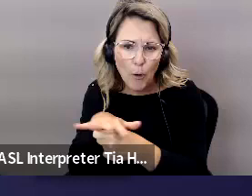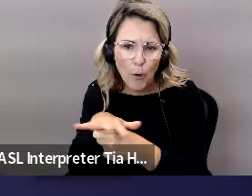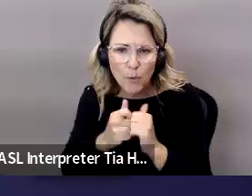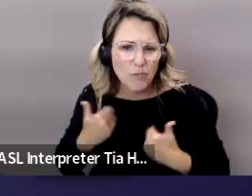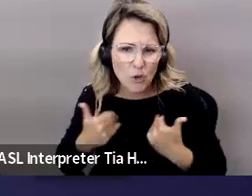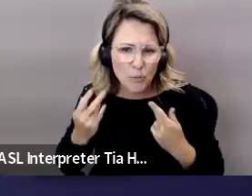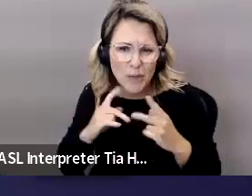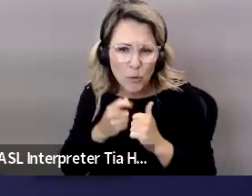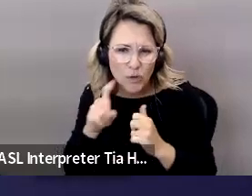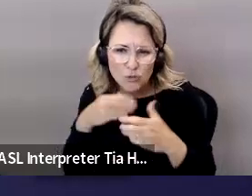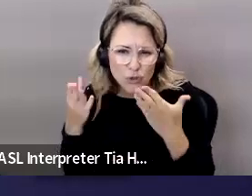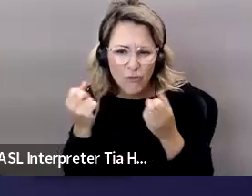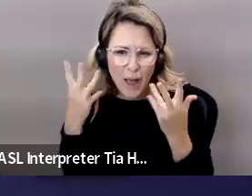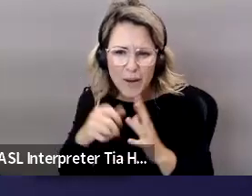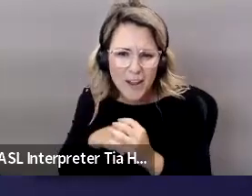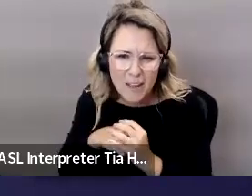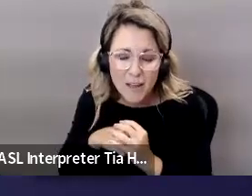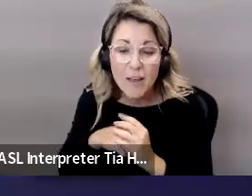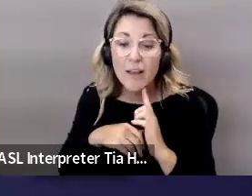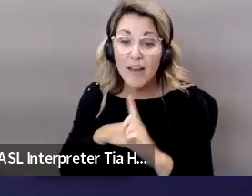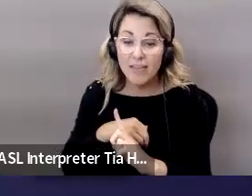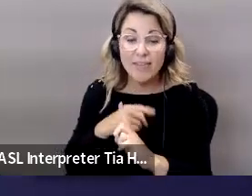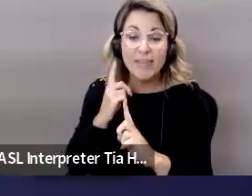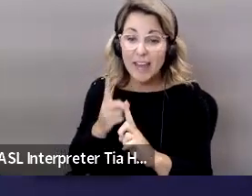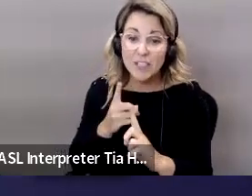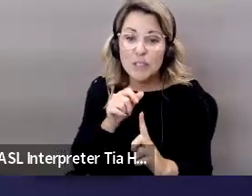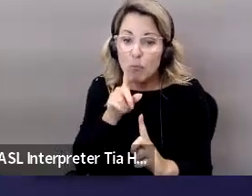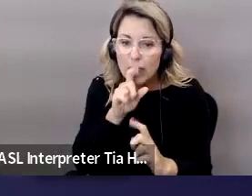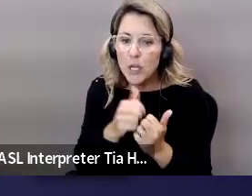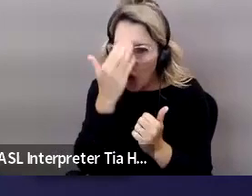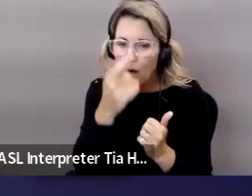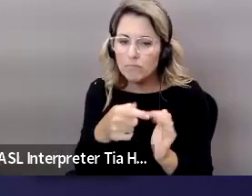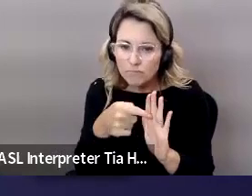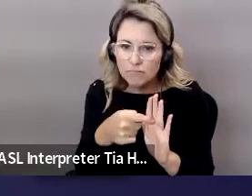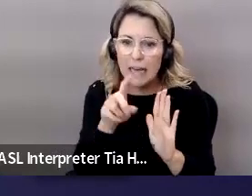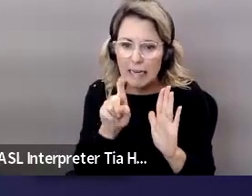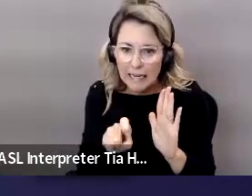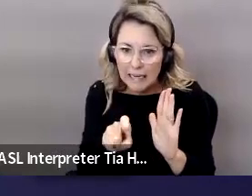hey there's a need. It's this is the specific number of people in this specific area that